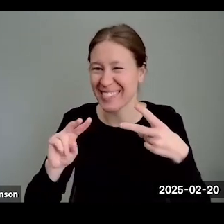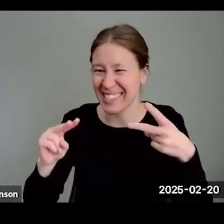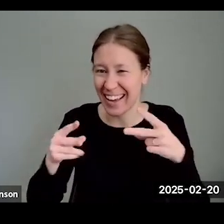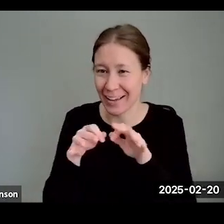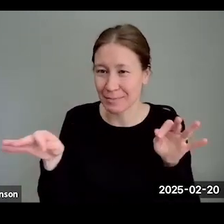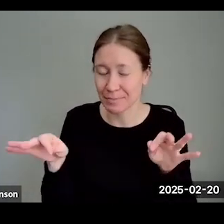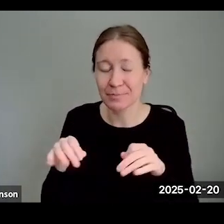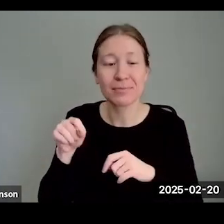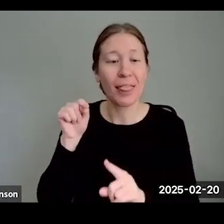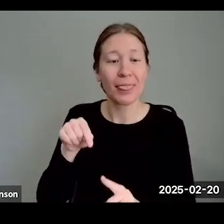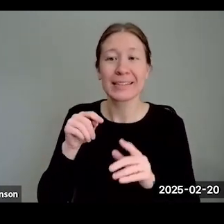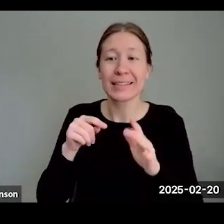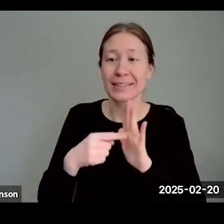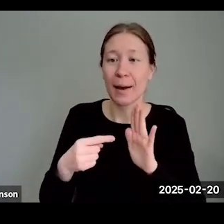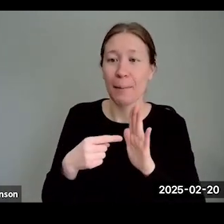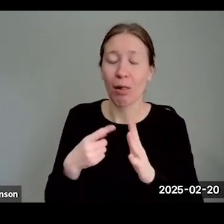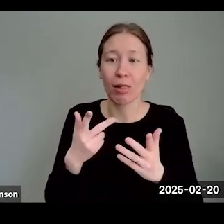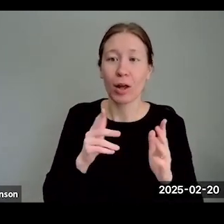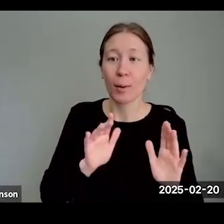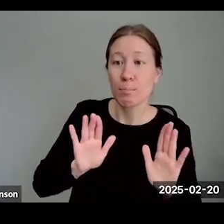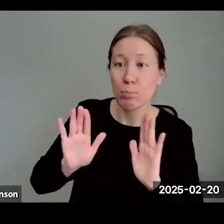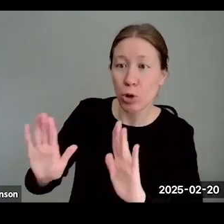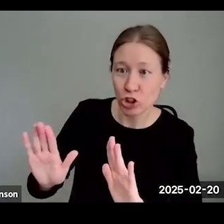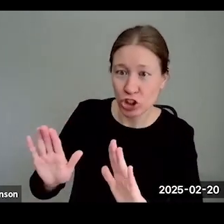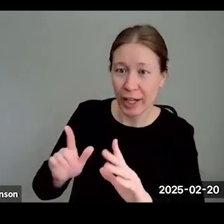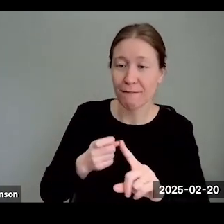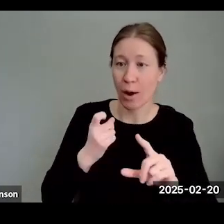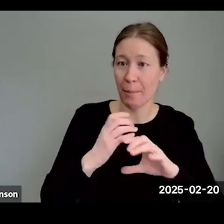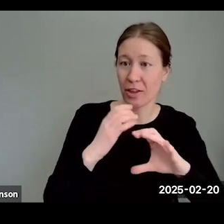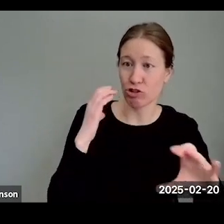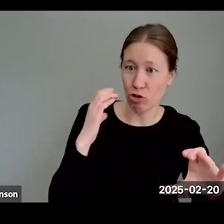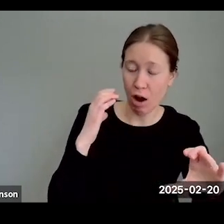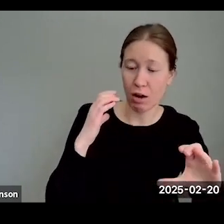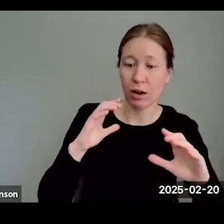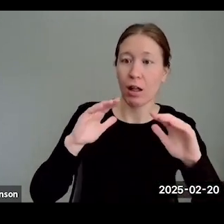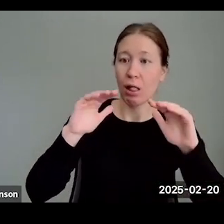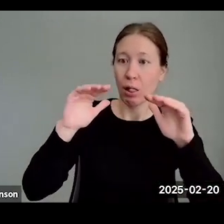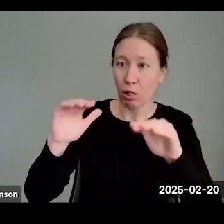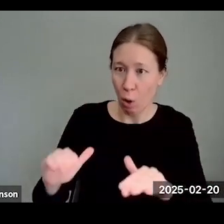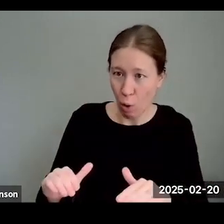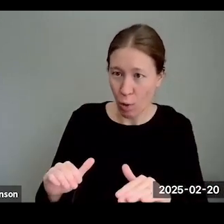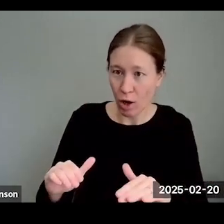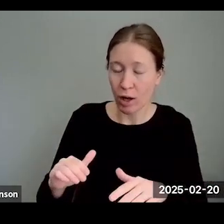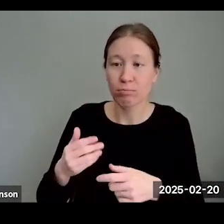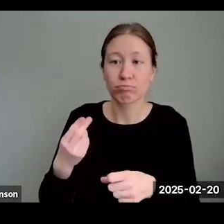Pushing the product from the lift gate, to the truck, lowering it to ground level and then using a hand truck to move it.